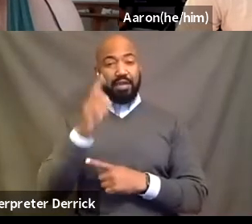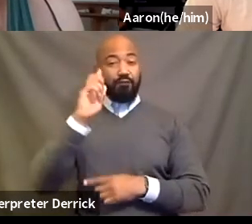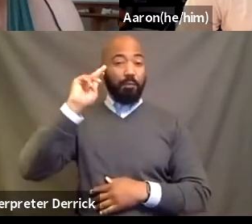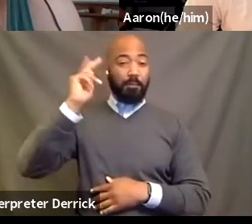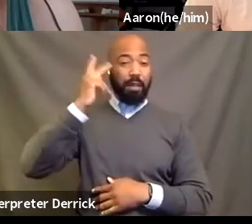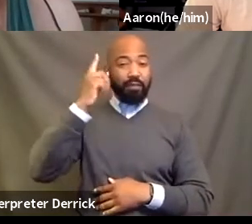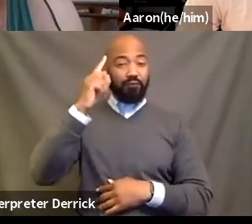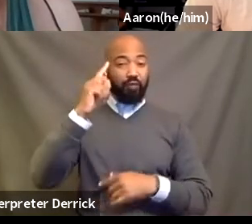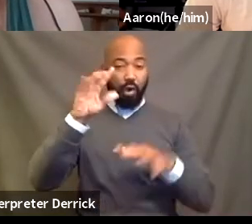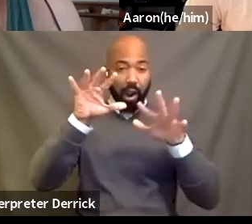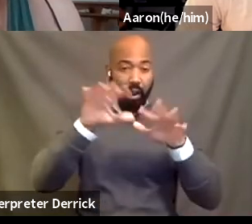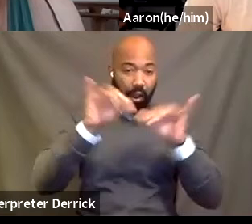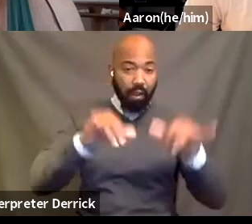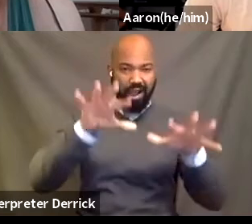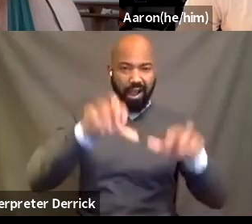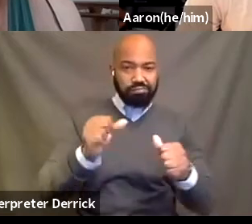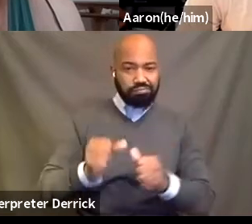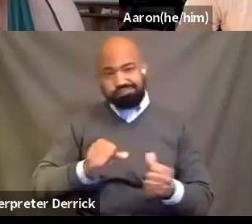Leah (she/her): Yes, I.